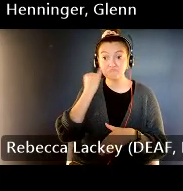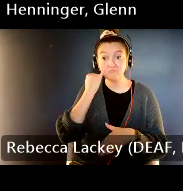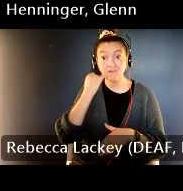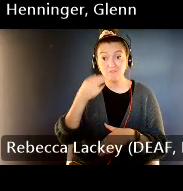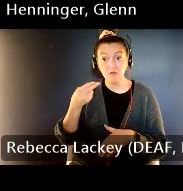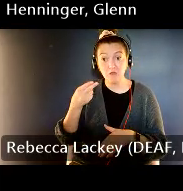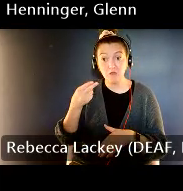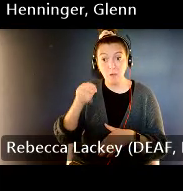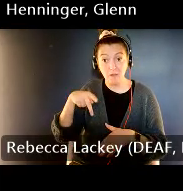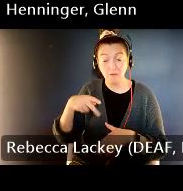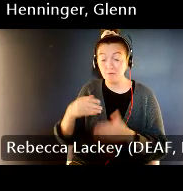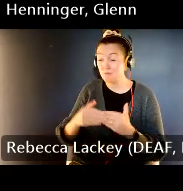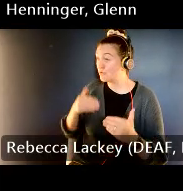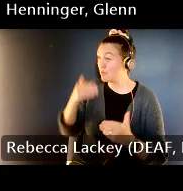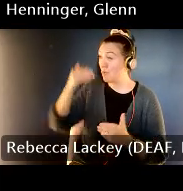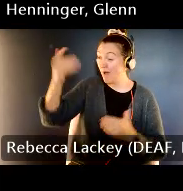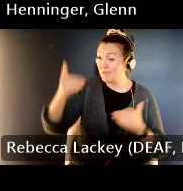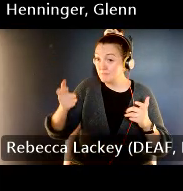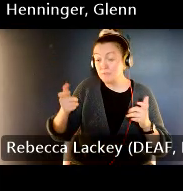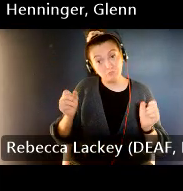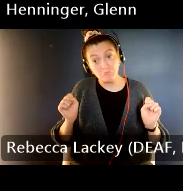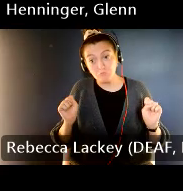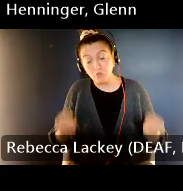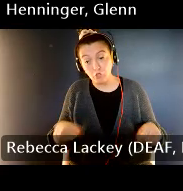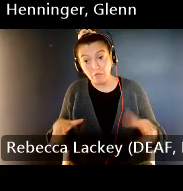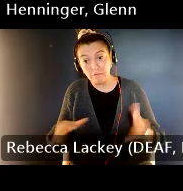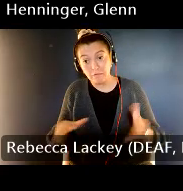of a speed, yeah, you could possibly damage your vehicle.